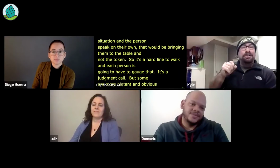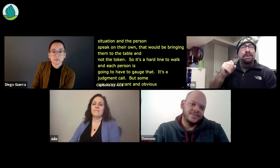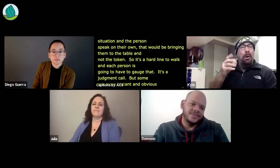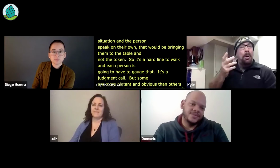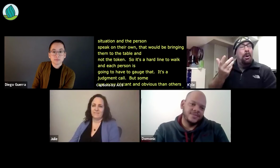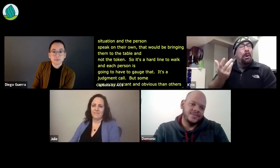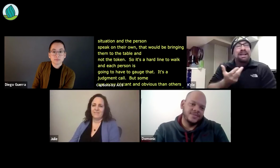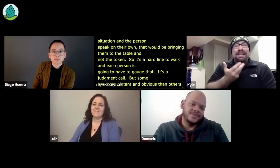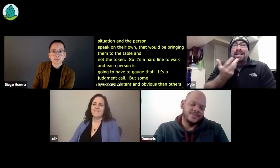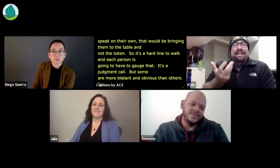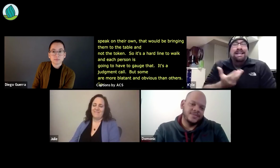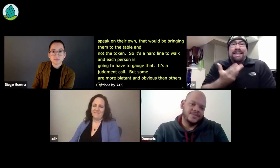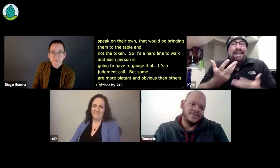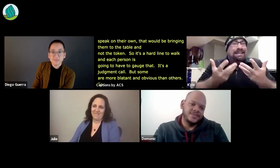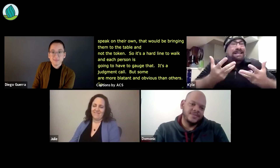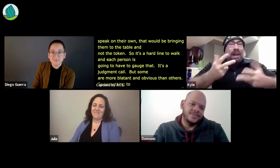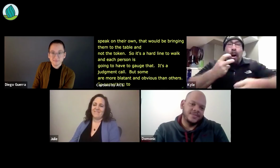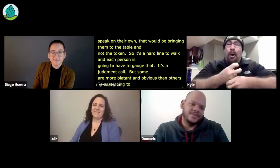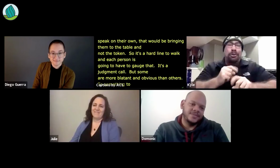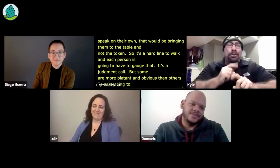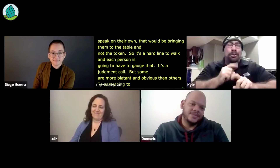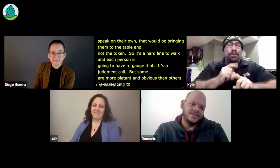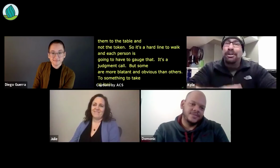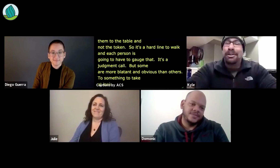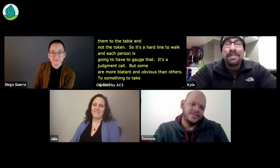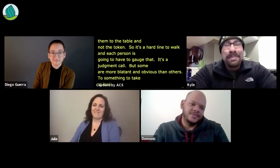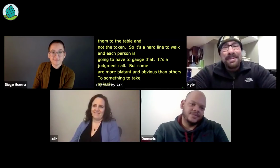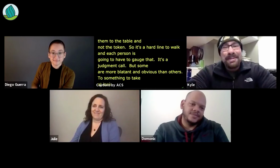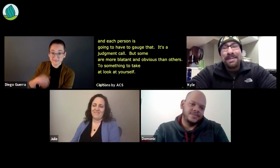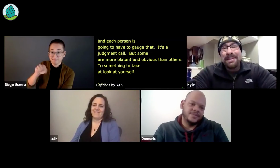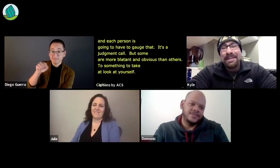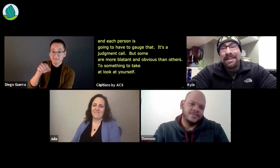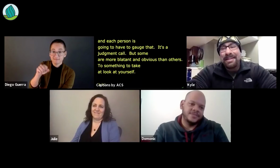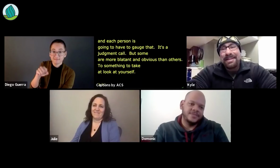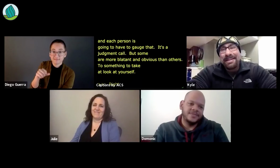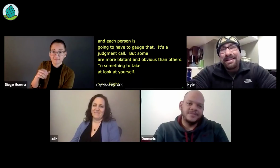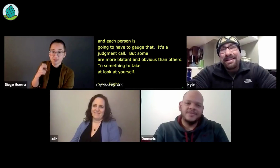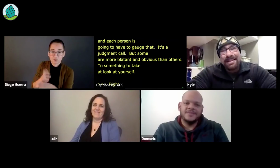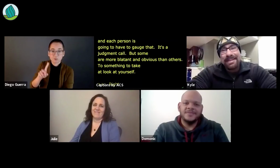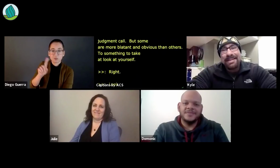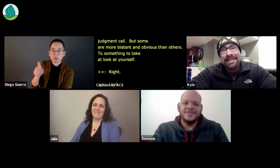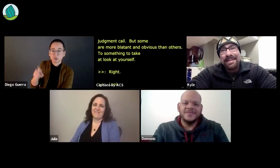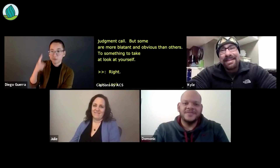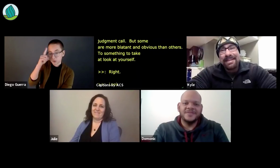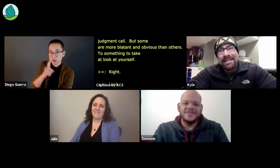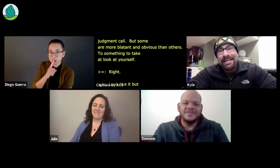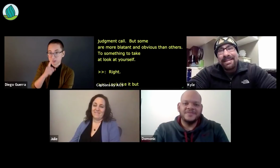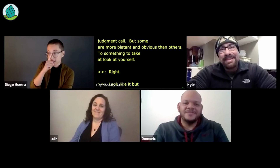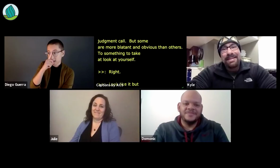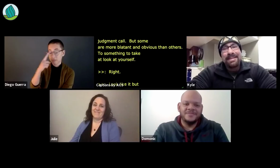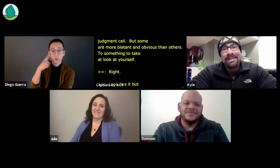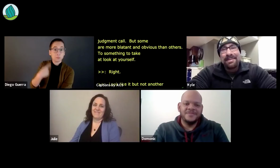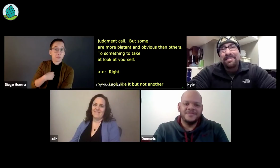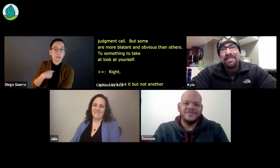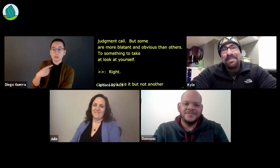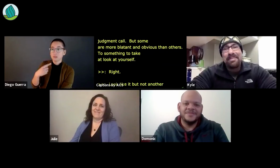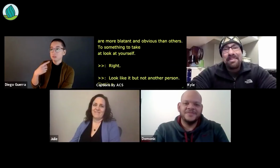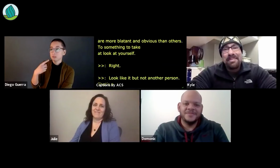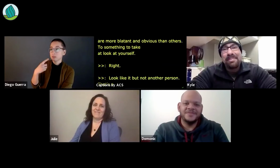So that's a really difficult question to answer but thank you. I'd have to say that is a tough question for sure.